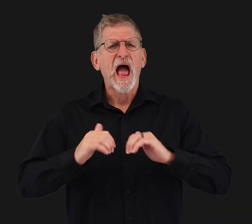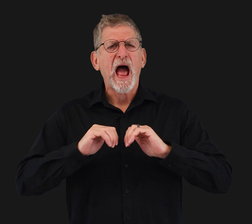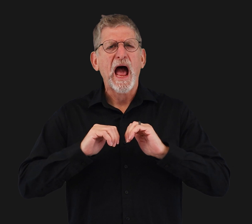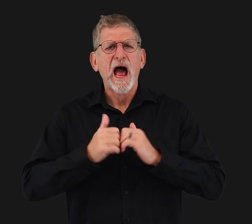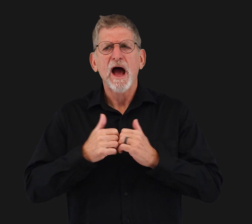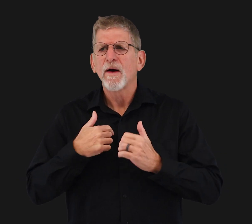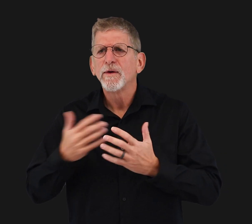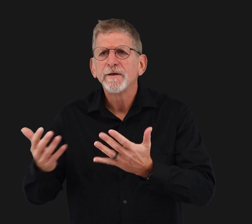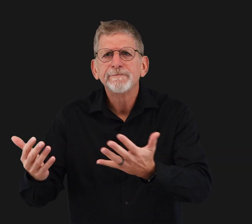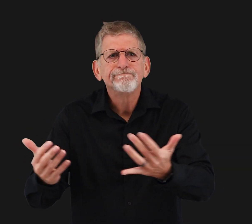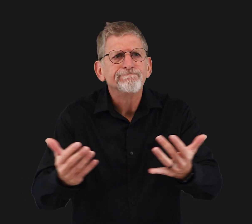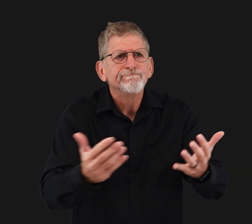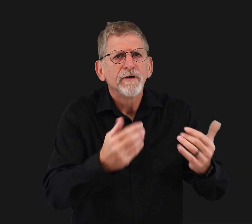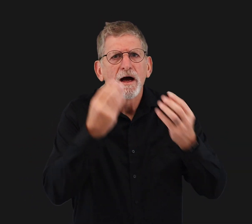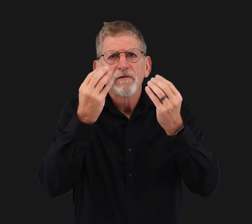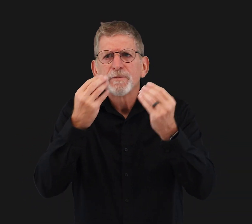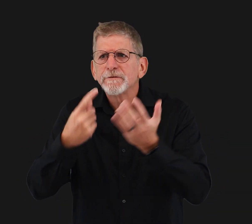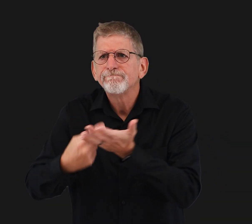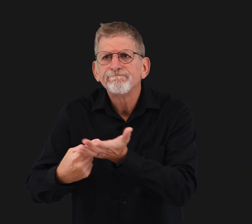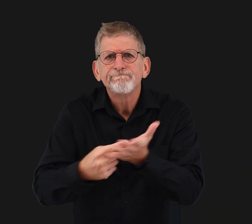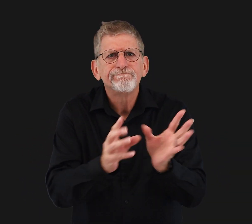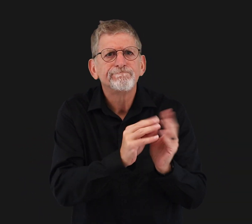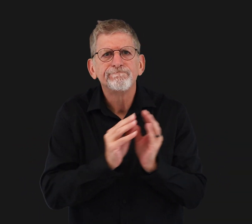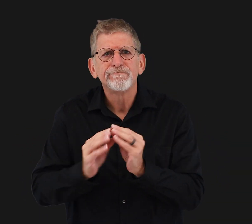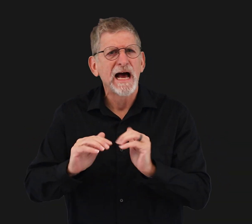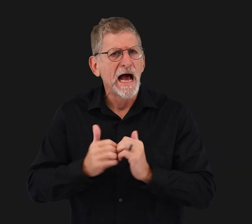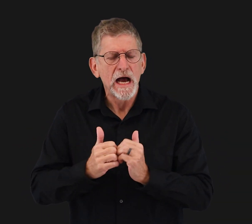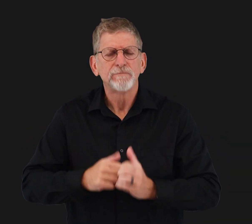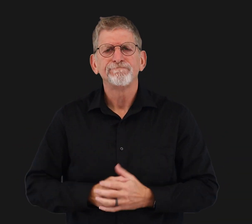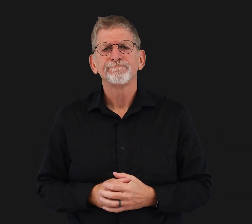How we consulted